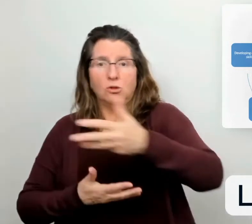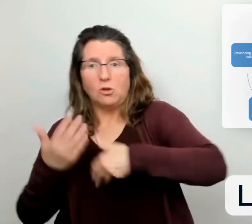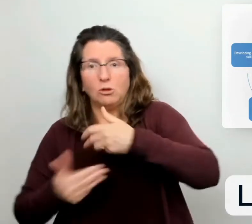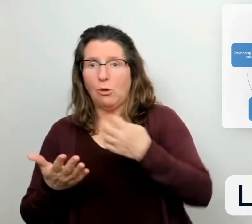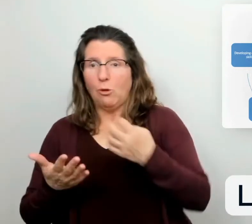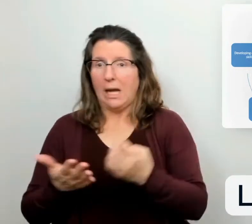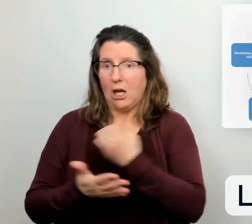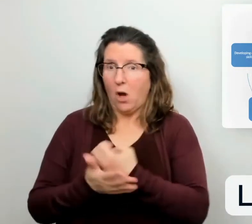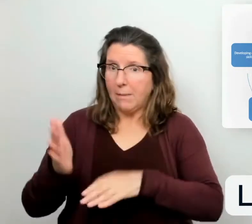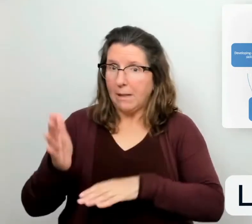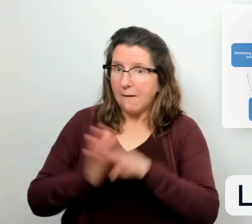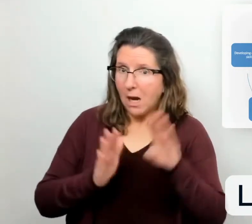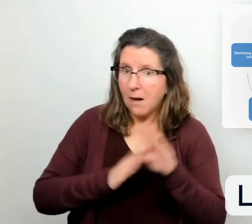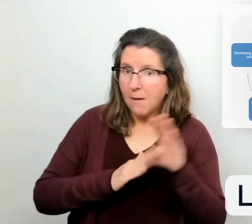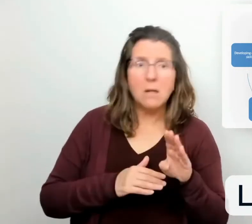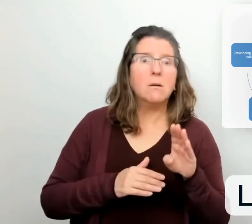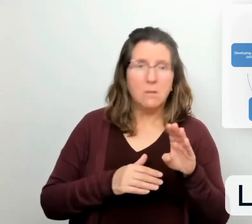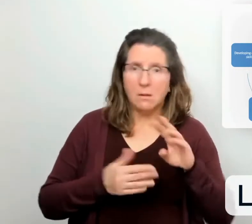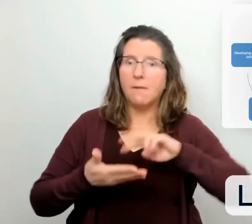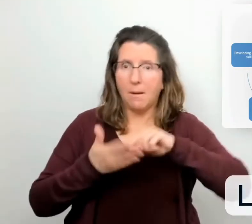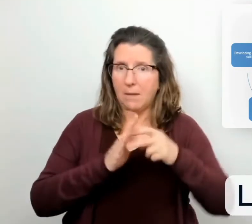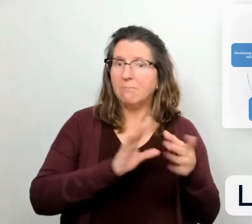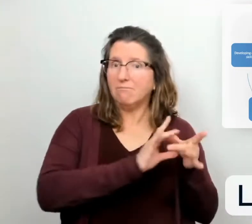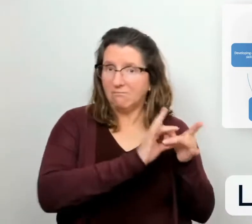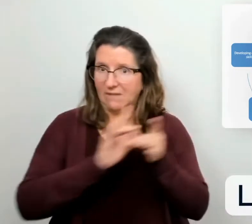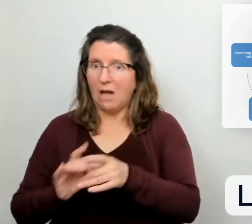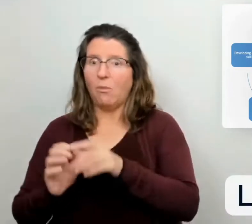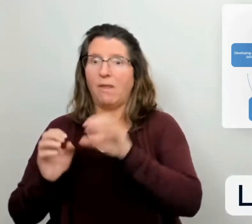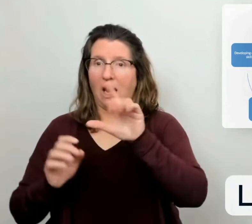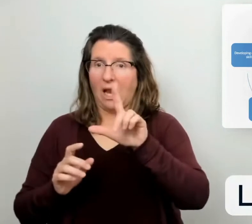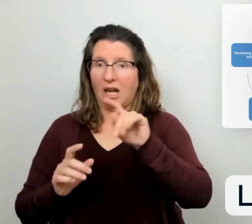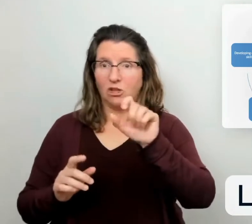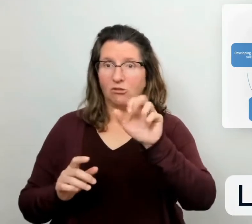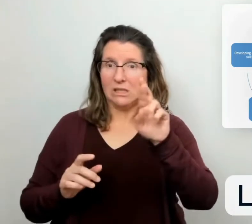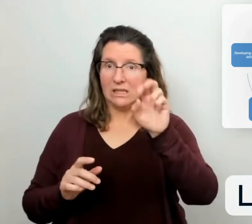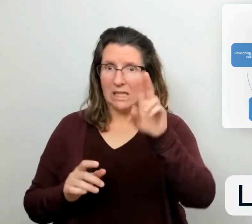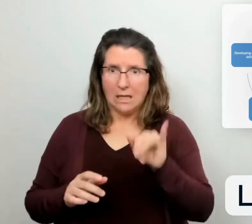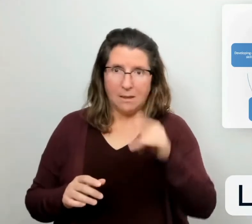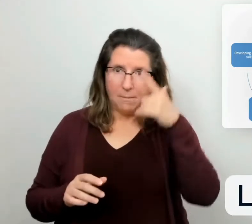Also included is socioeconomic development. This, too, is a form of literacy.